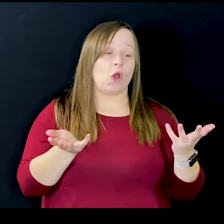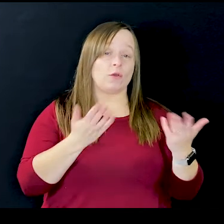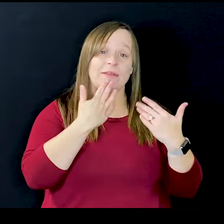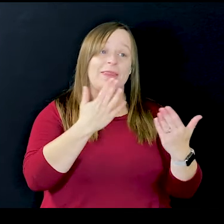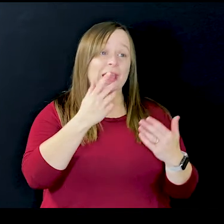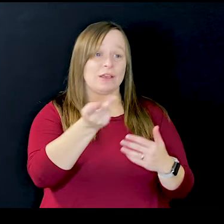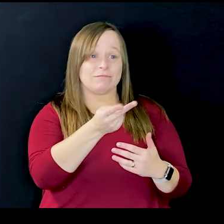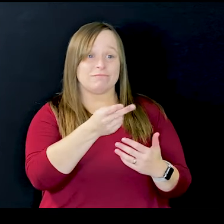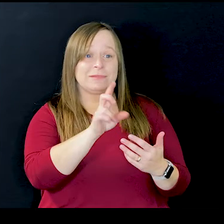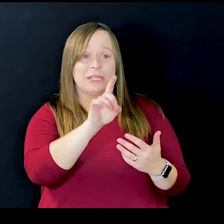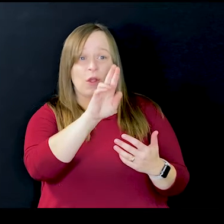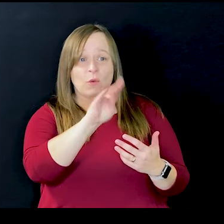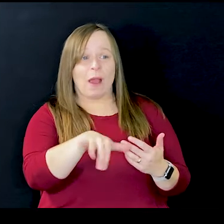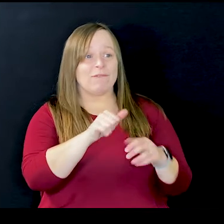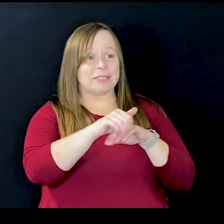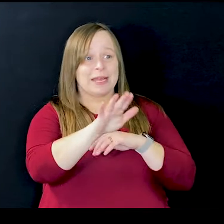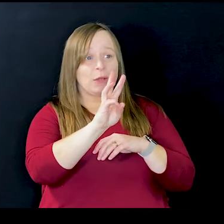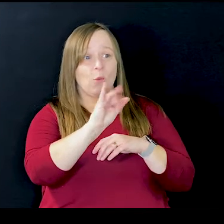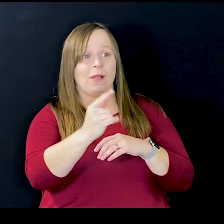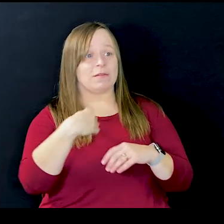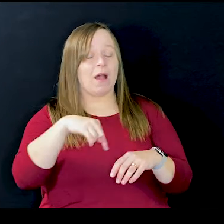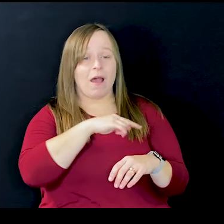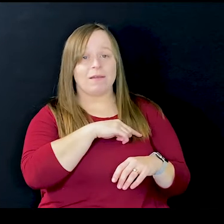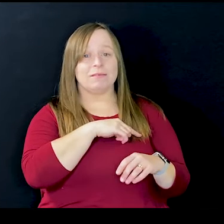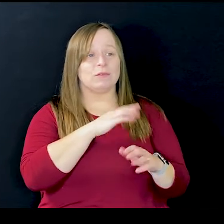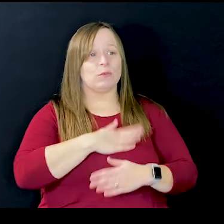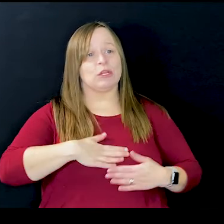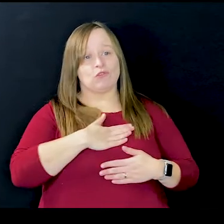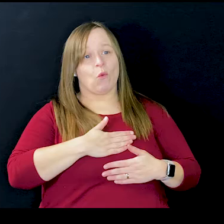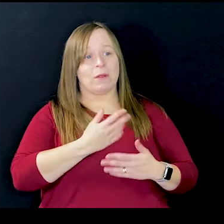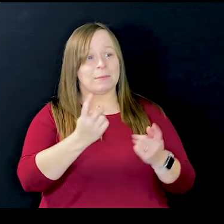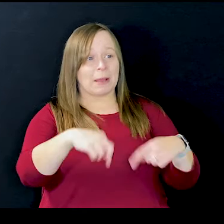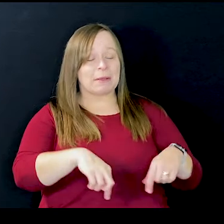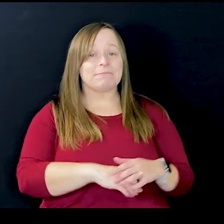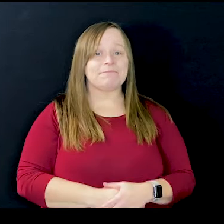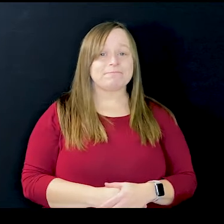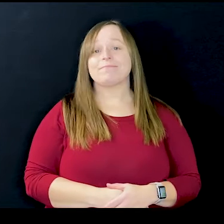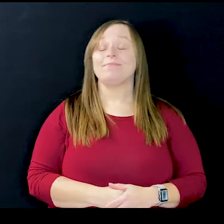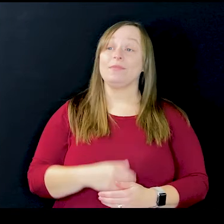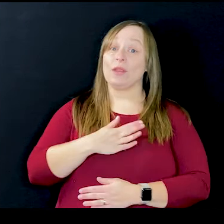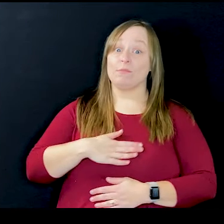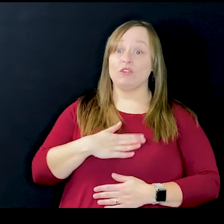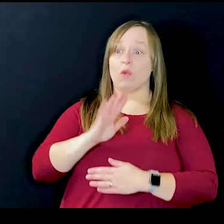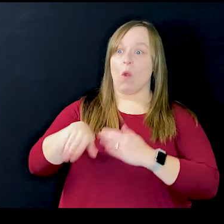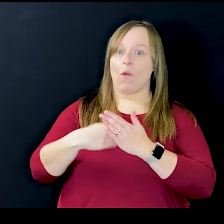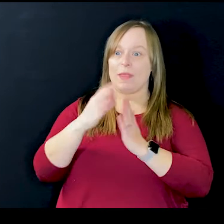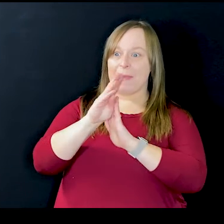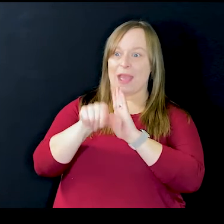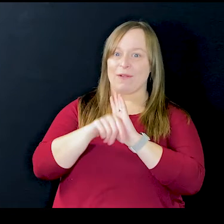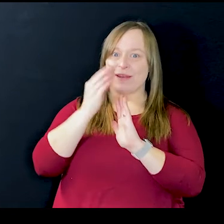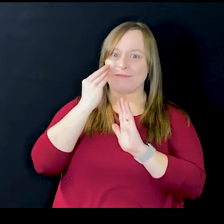So thank you guys for sending them out there and we enjoyed having him. We appreciate all the background.